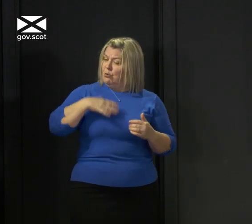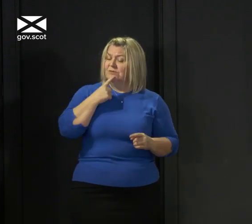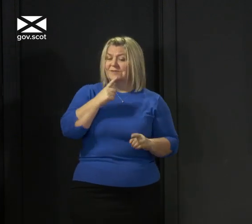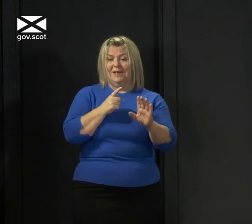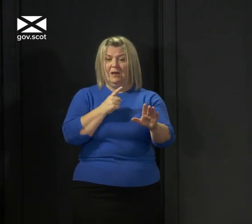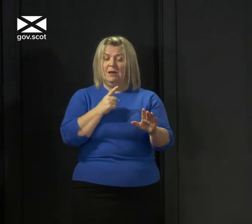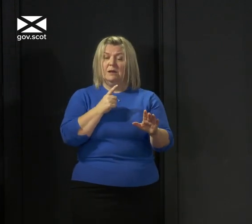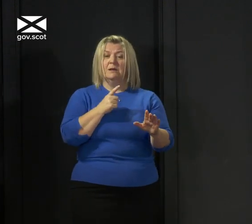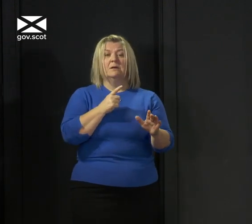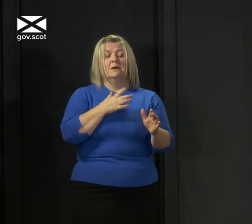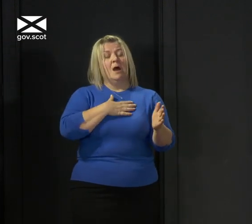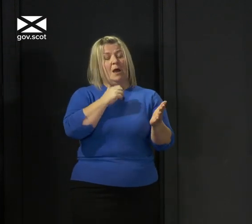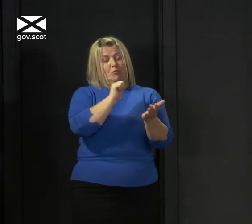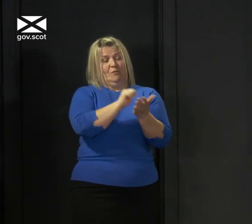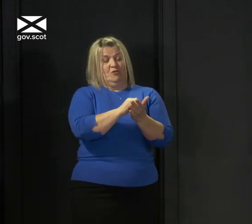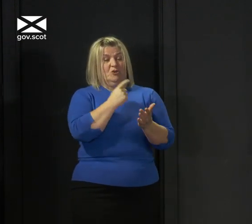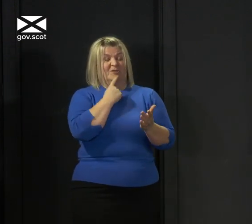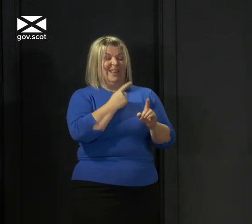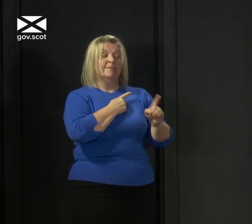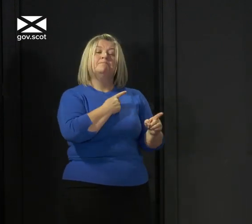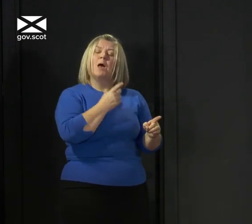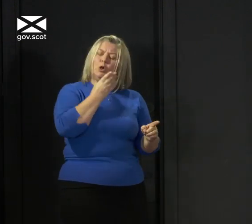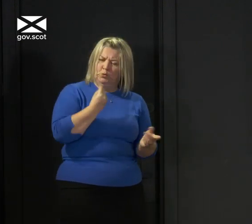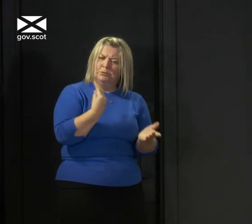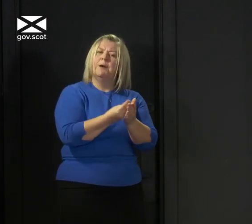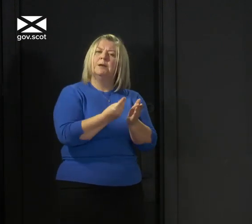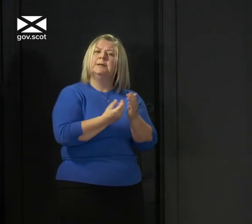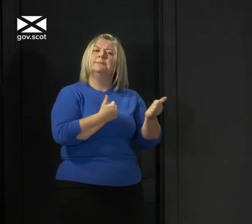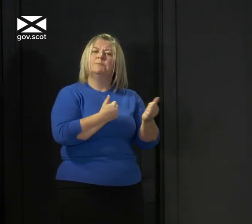need because of other things we did then be in a position of finding that we